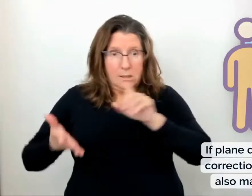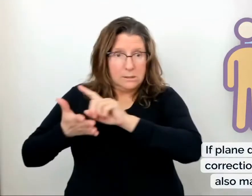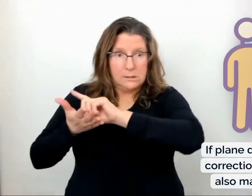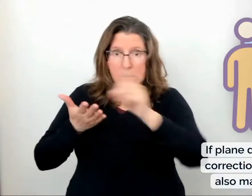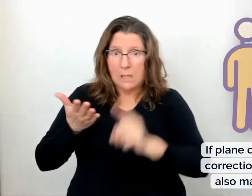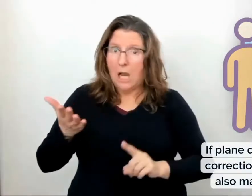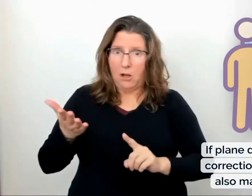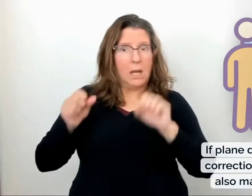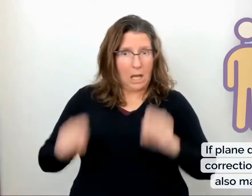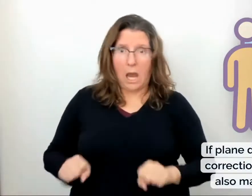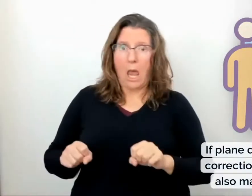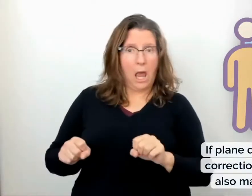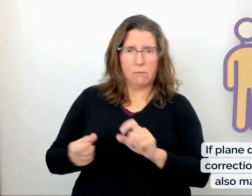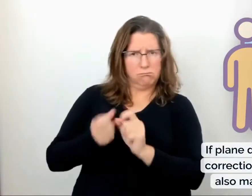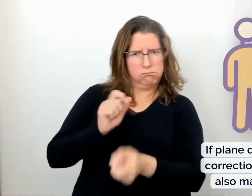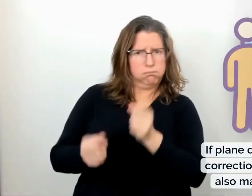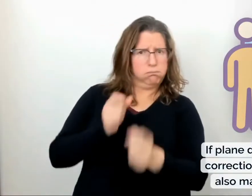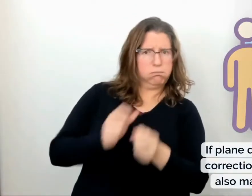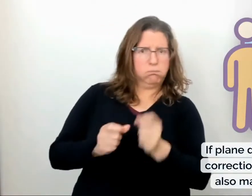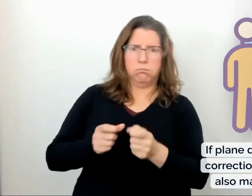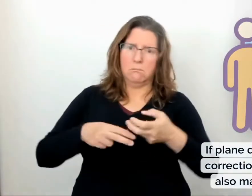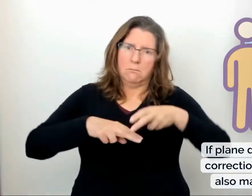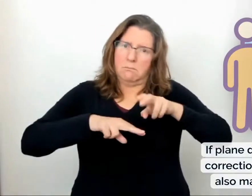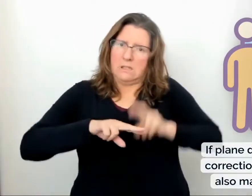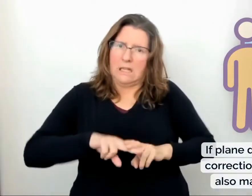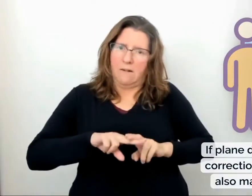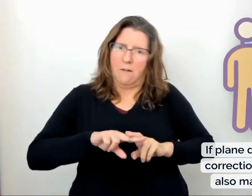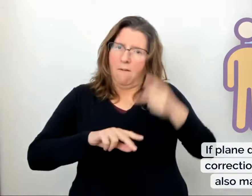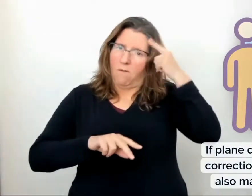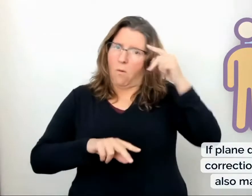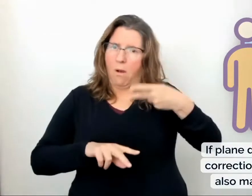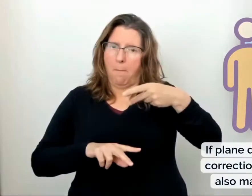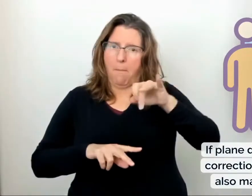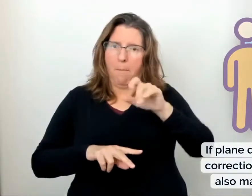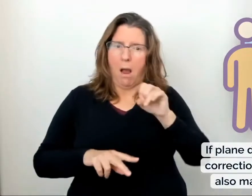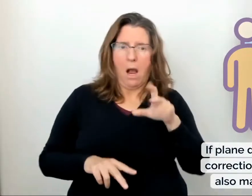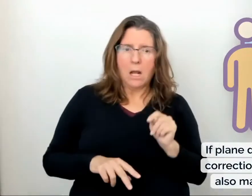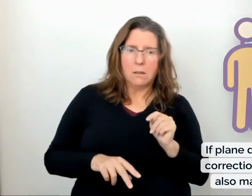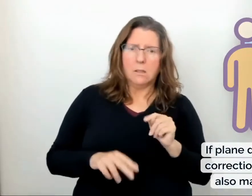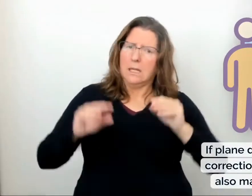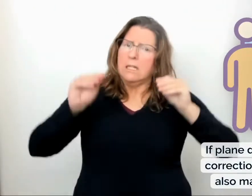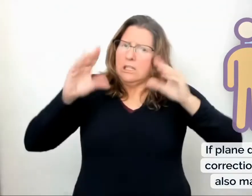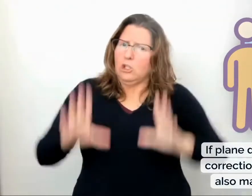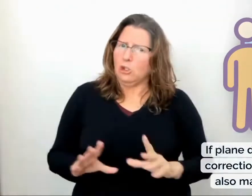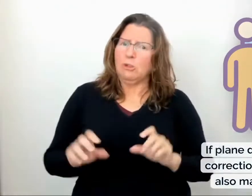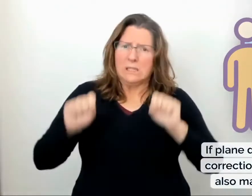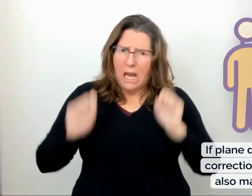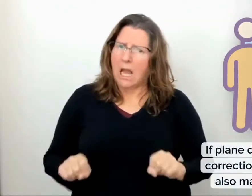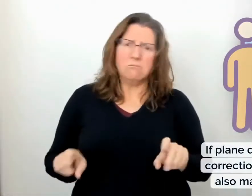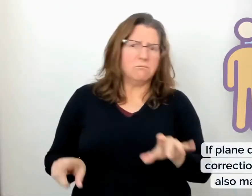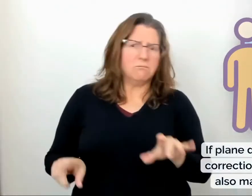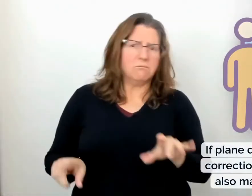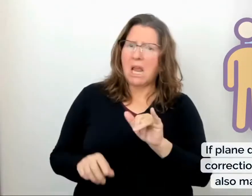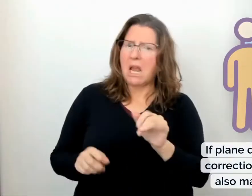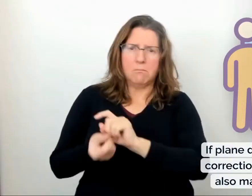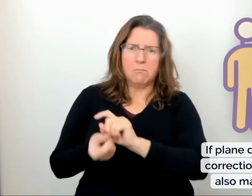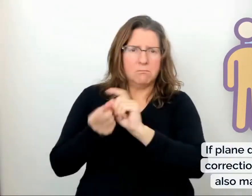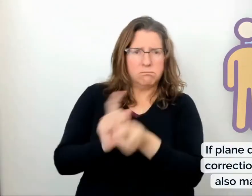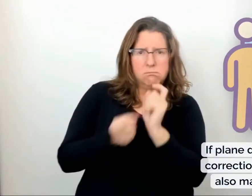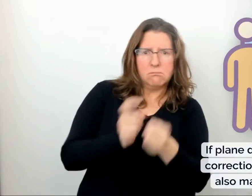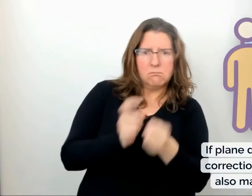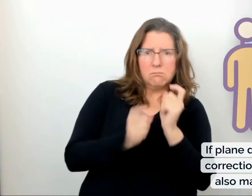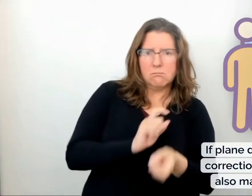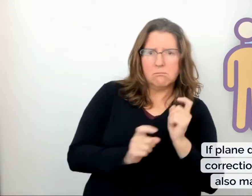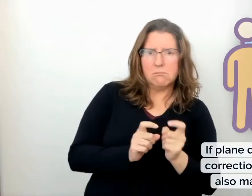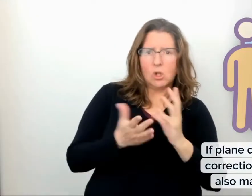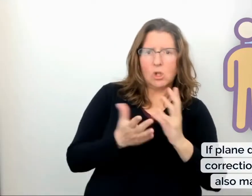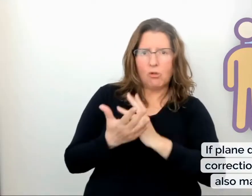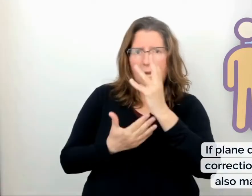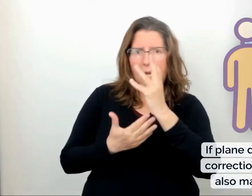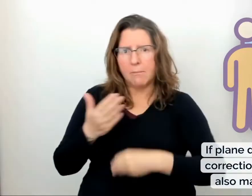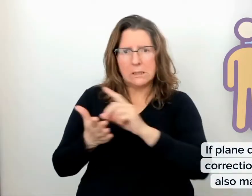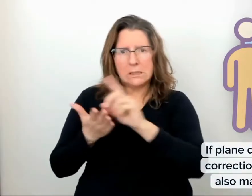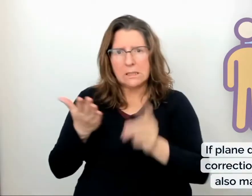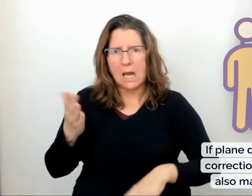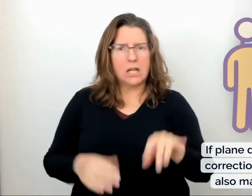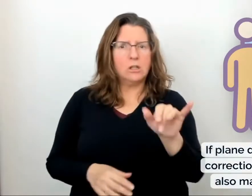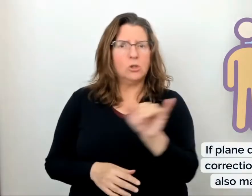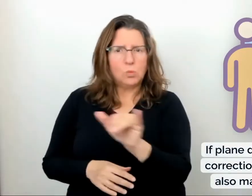If engineers can design adjustable equipment, then teachers can design adjustable curriculums.